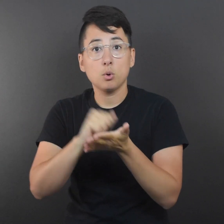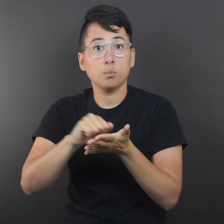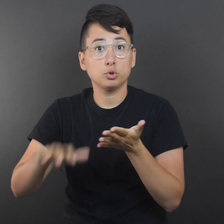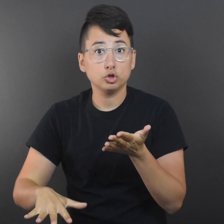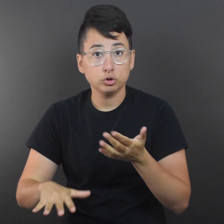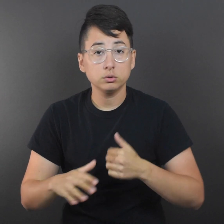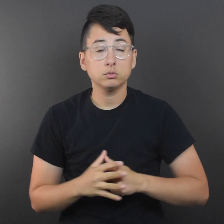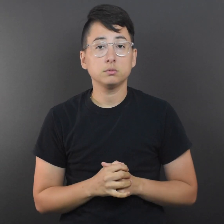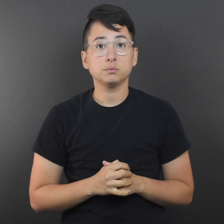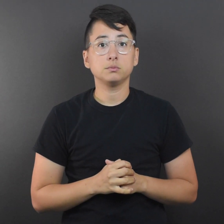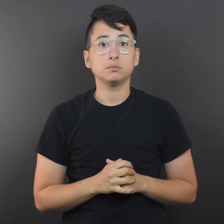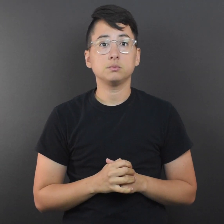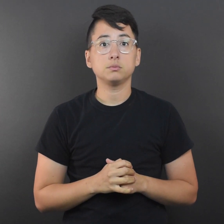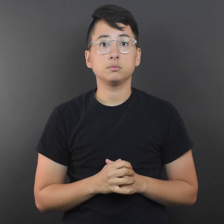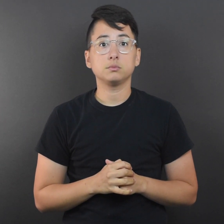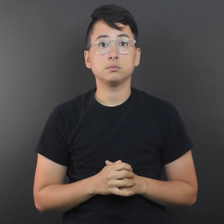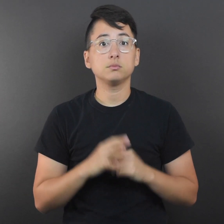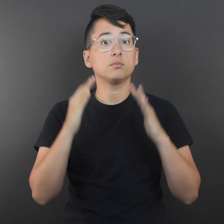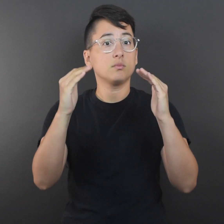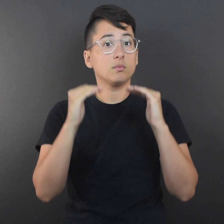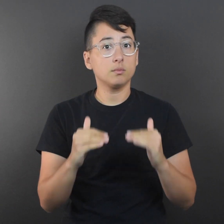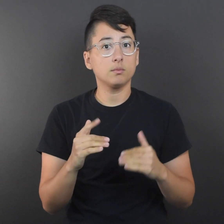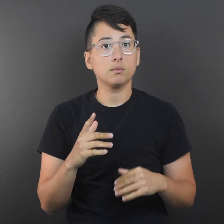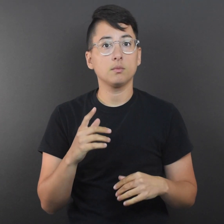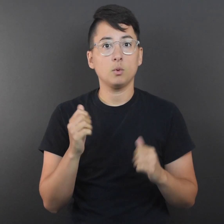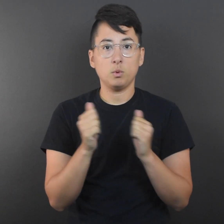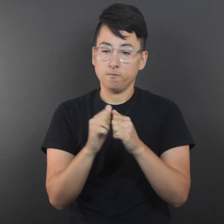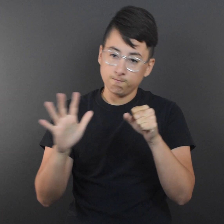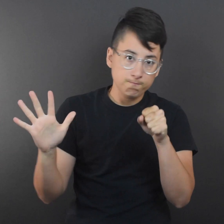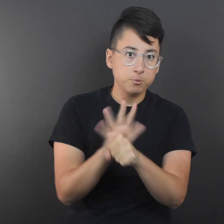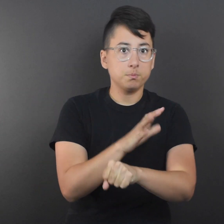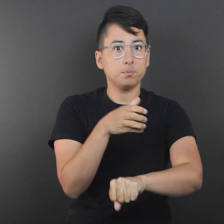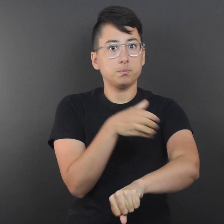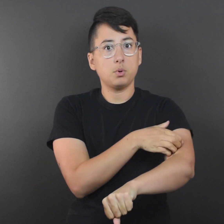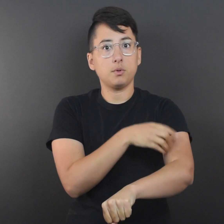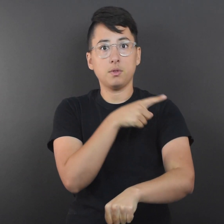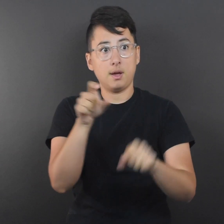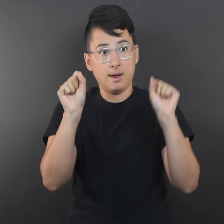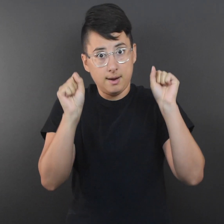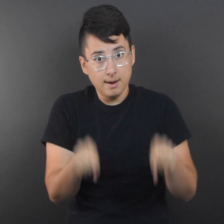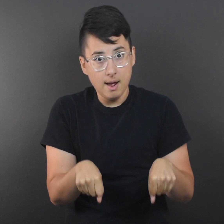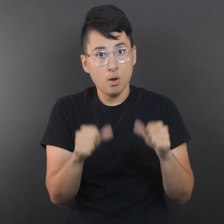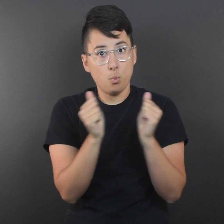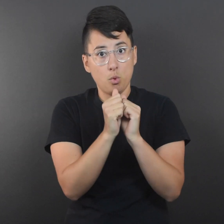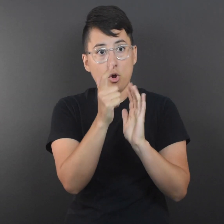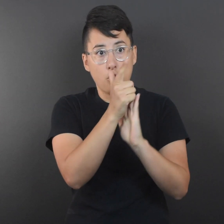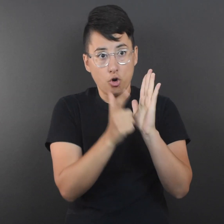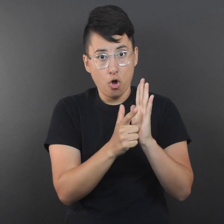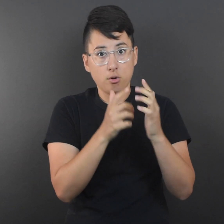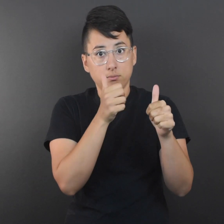To the maximum extent allowed by law, it prohibits state agencies from using resources